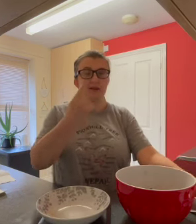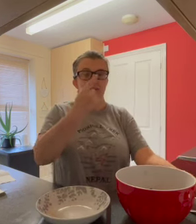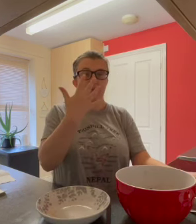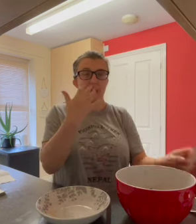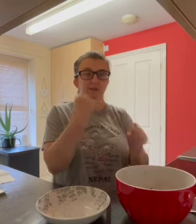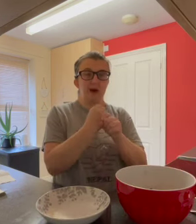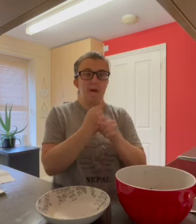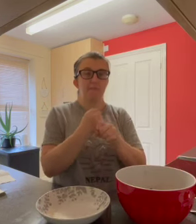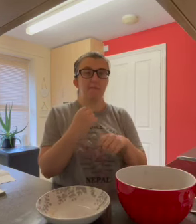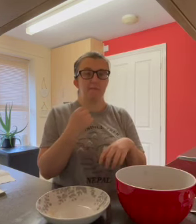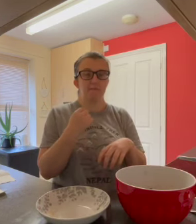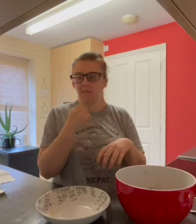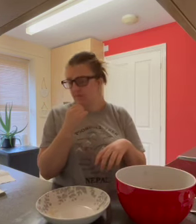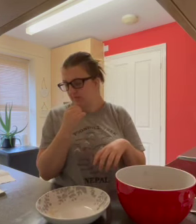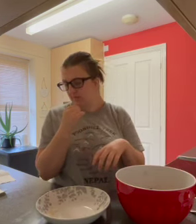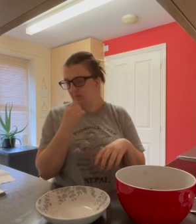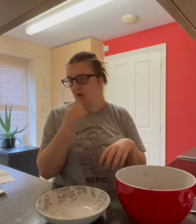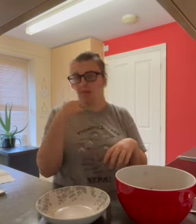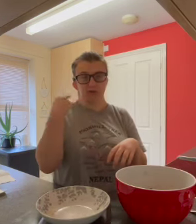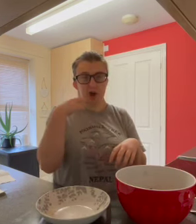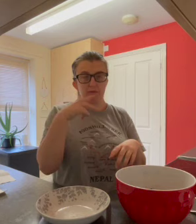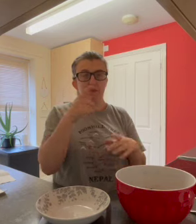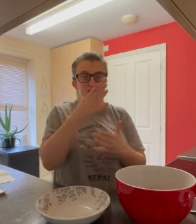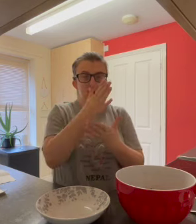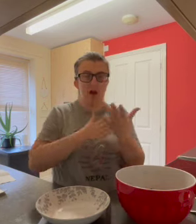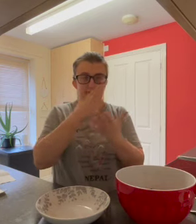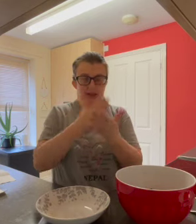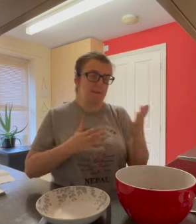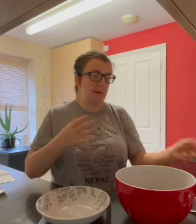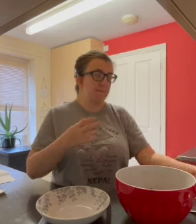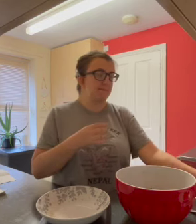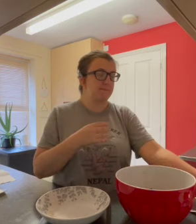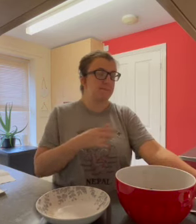75g of Grace Cherries, Halved